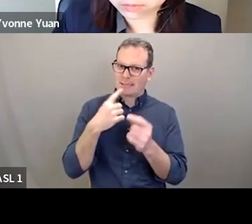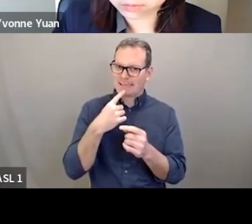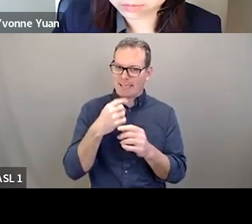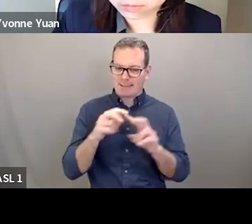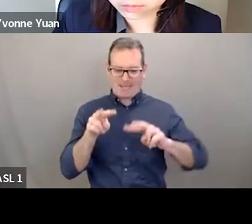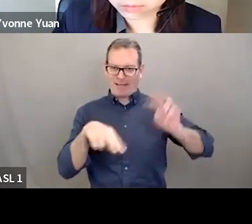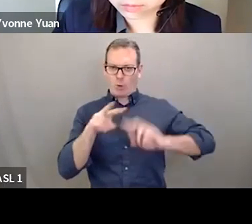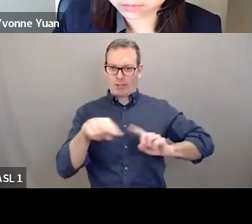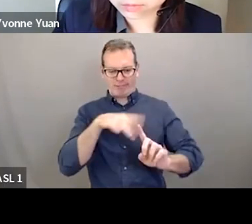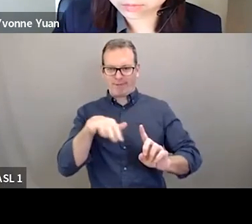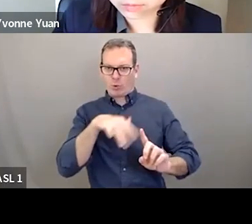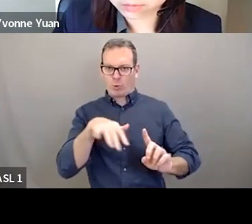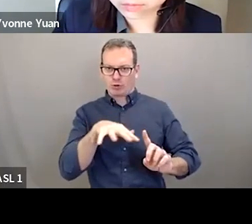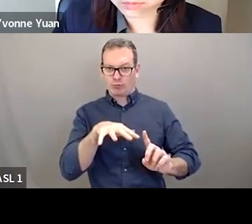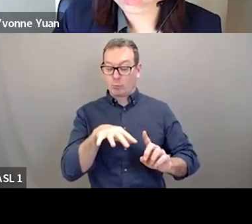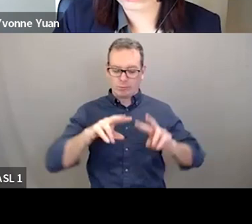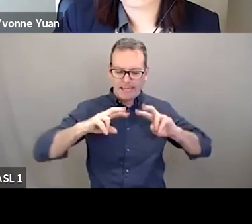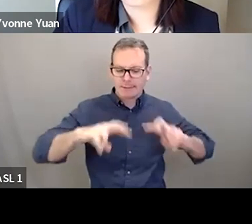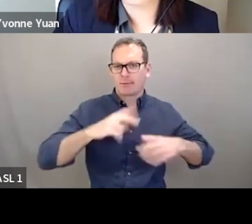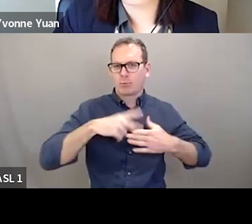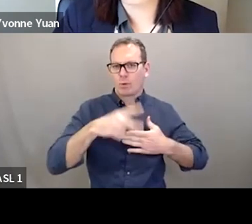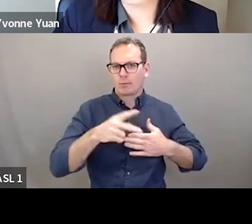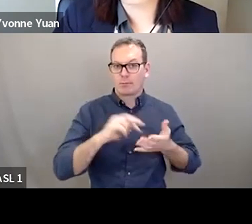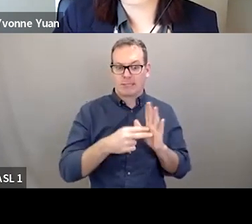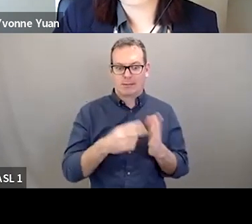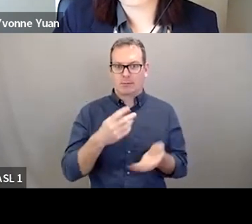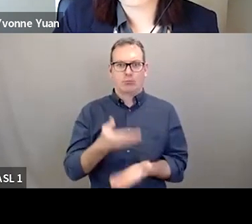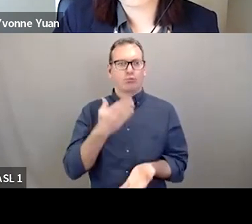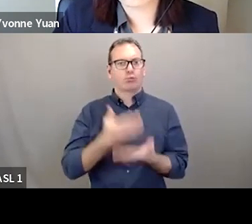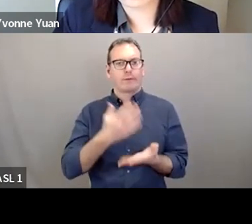involvement of people with disabilities and lived experience actually happens changes things